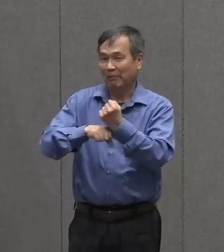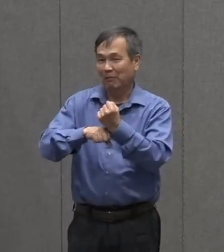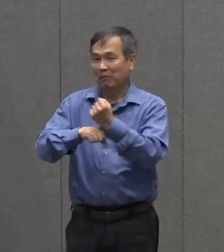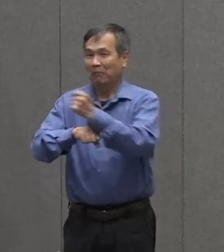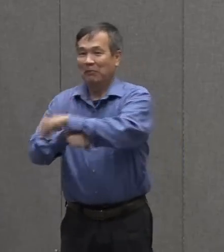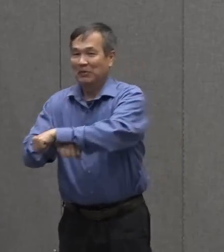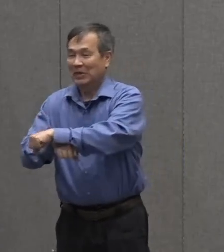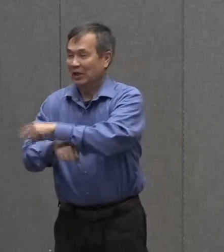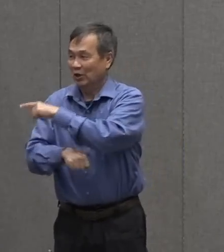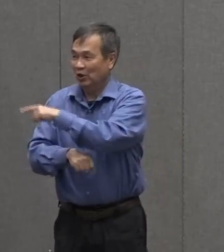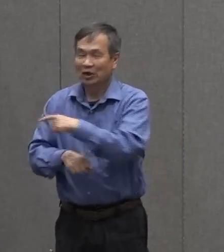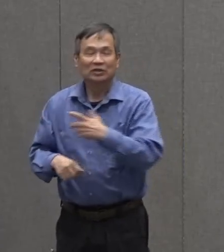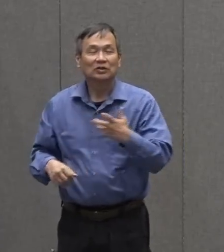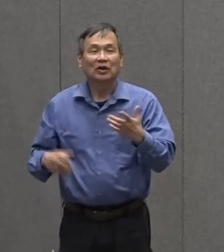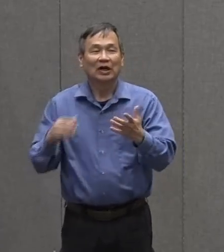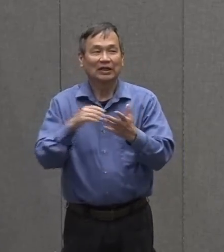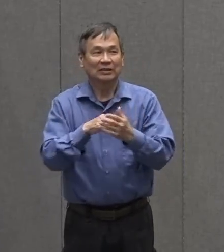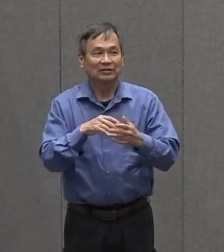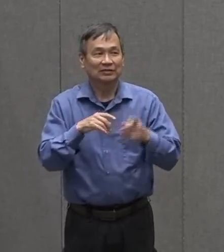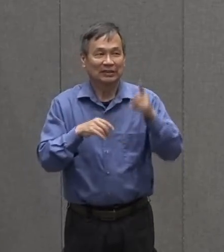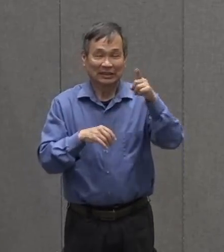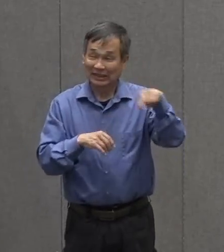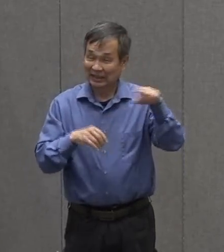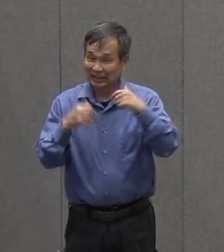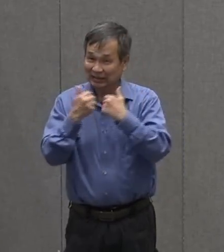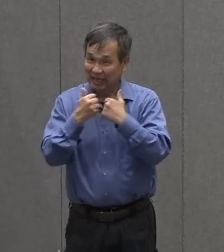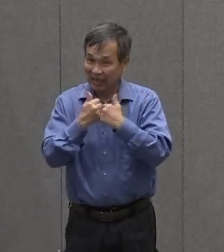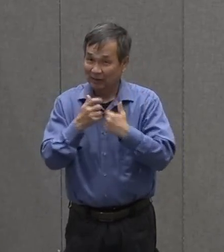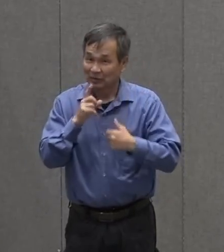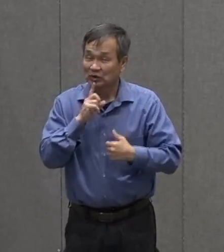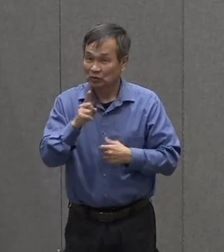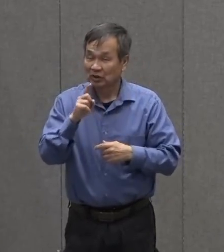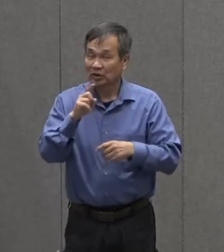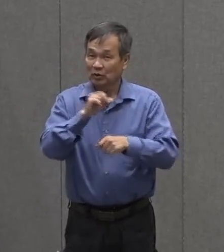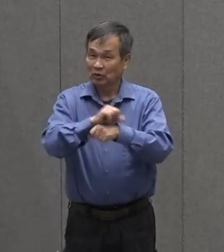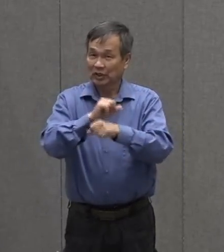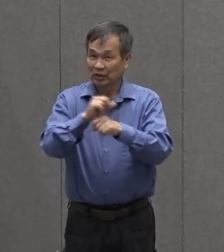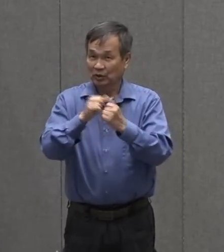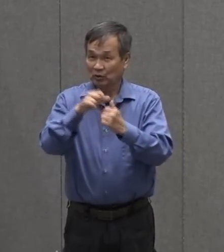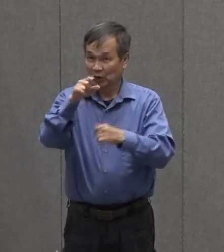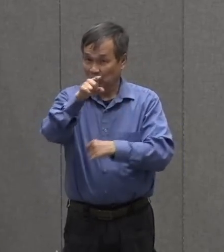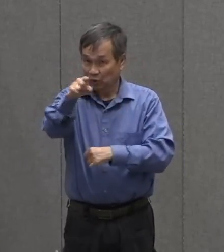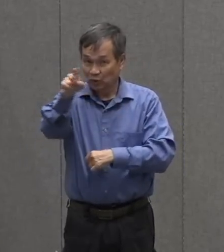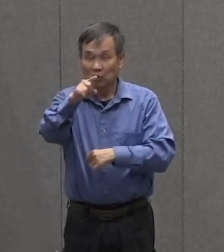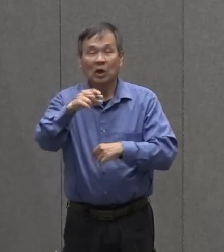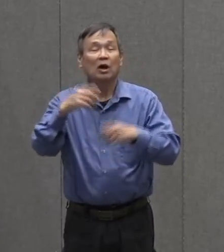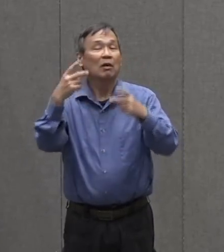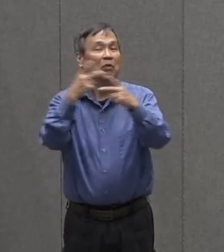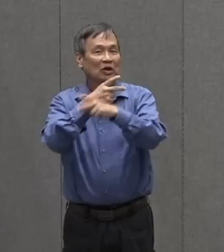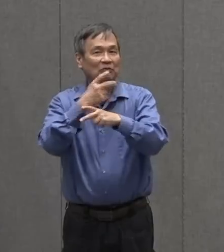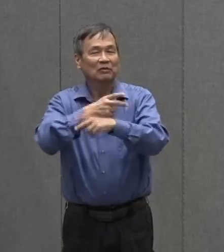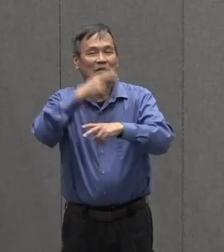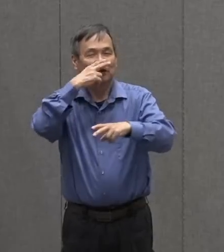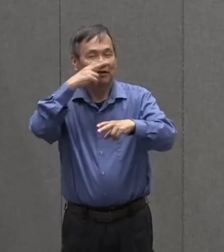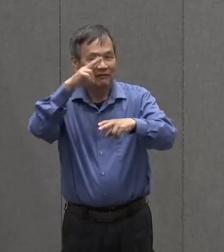So again, the Product game is really just working with you on your multiplication facts, but in a fun way.